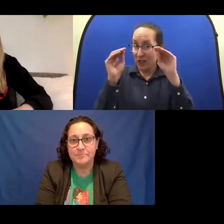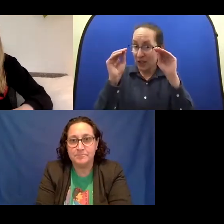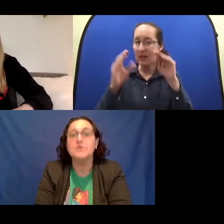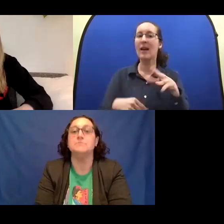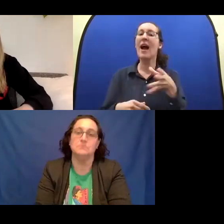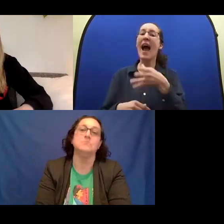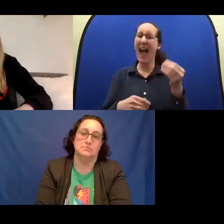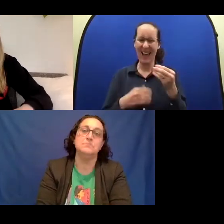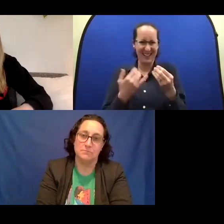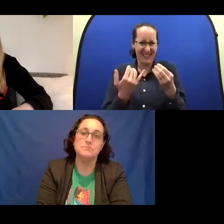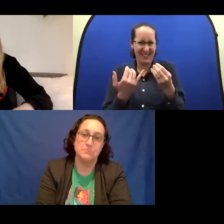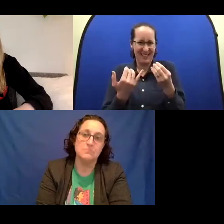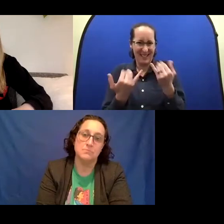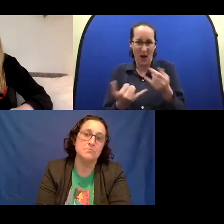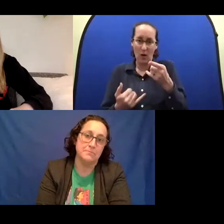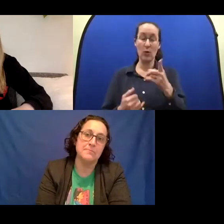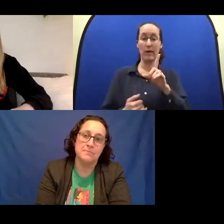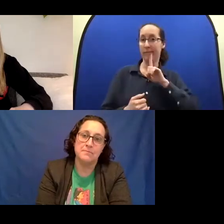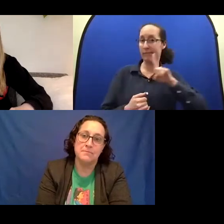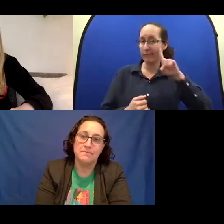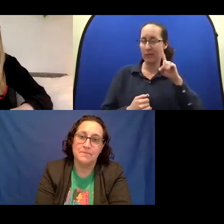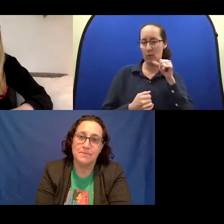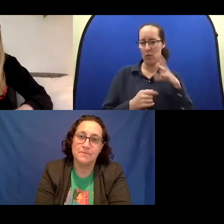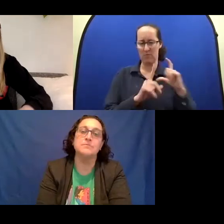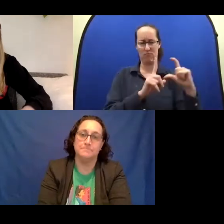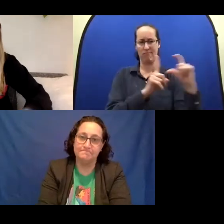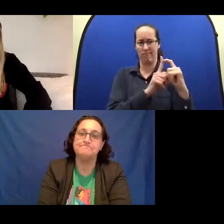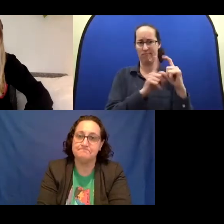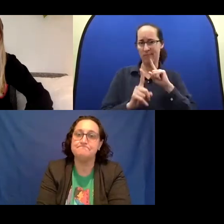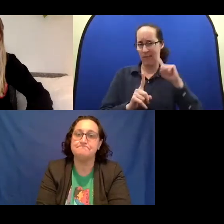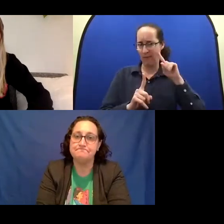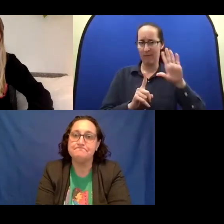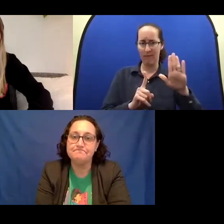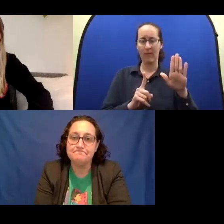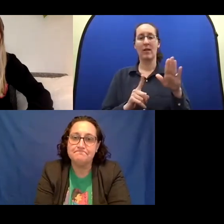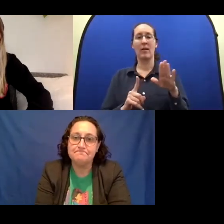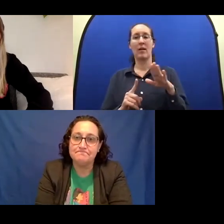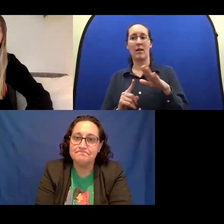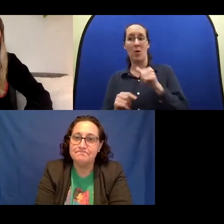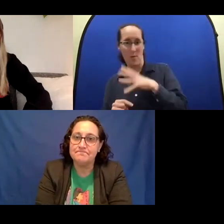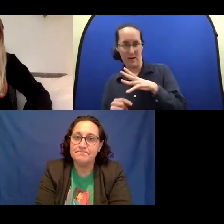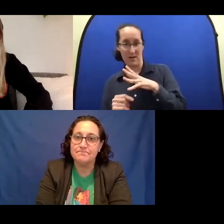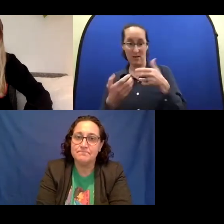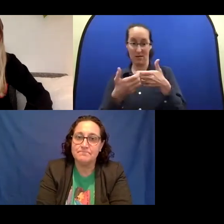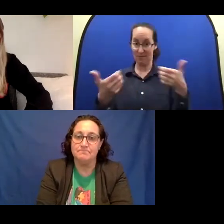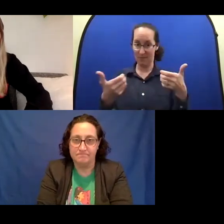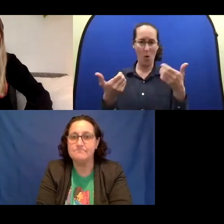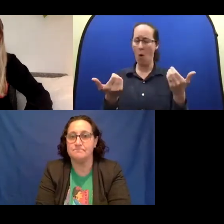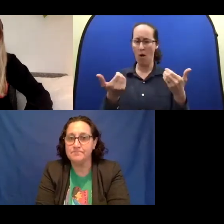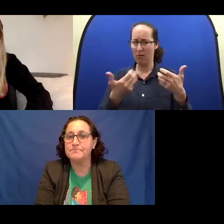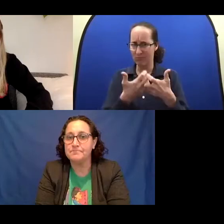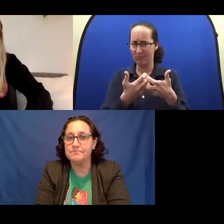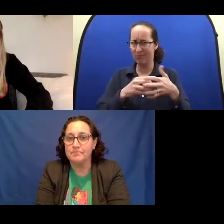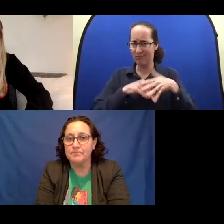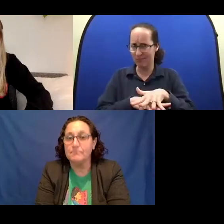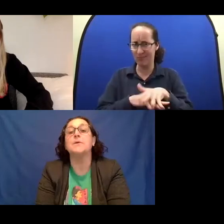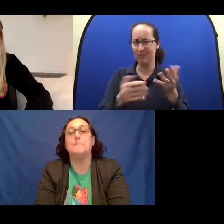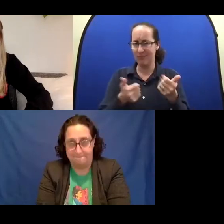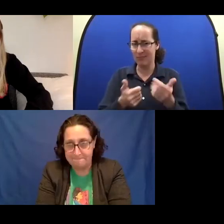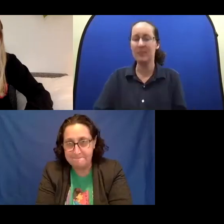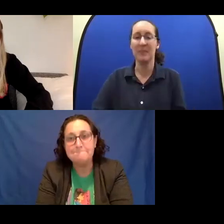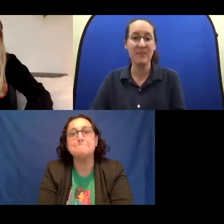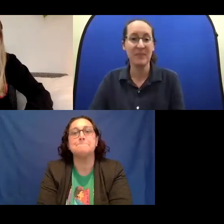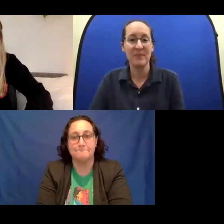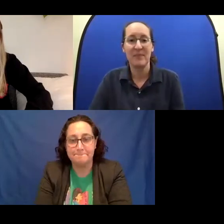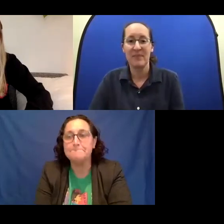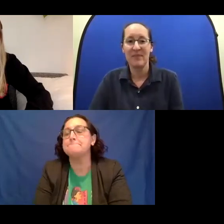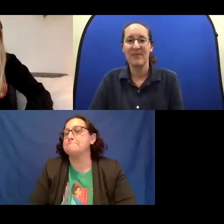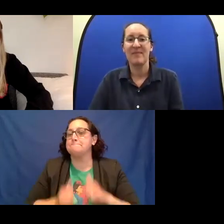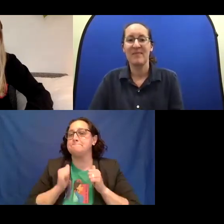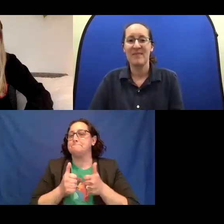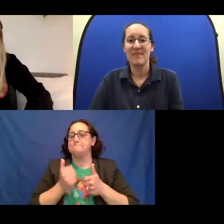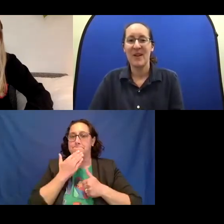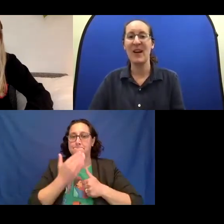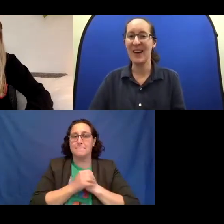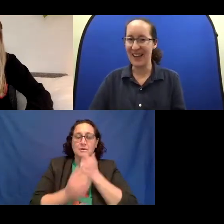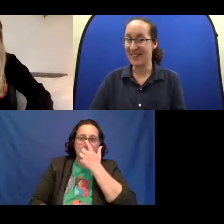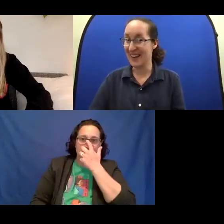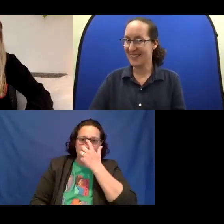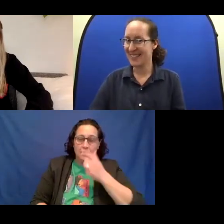intersect. Okay great, thank you.